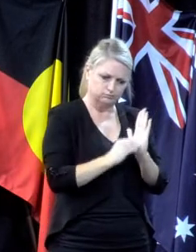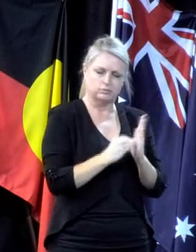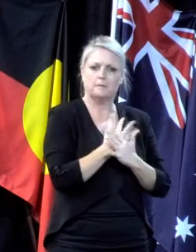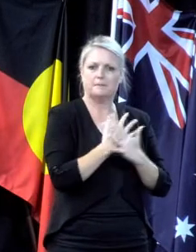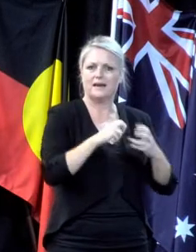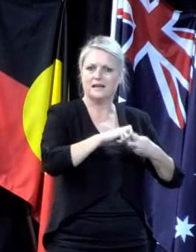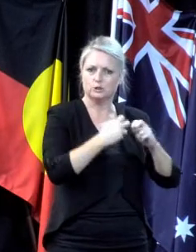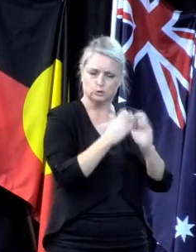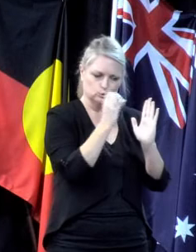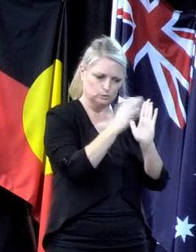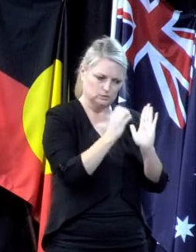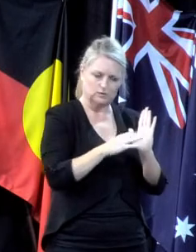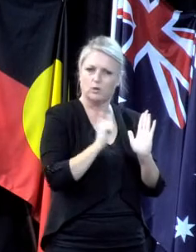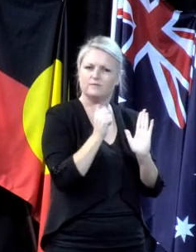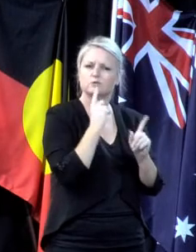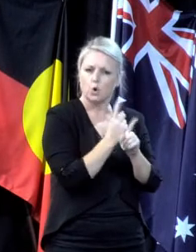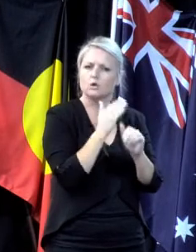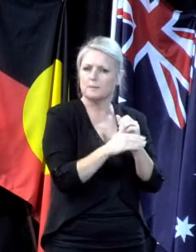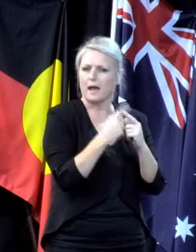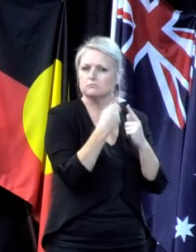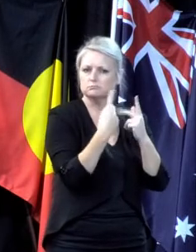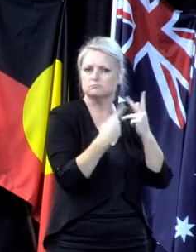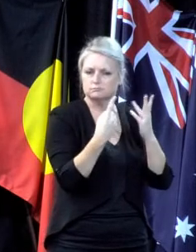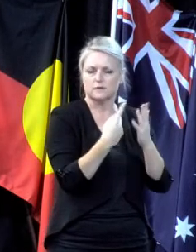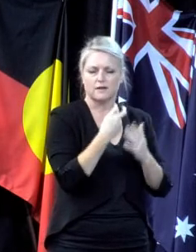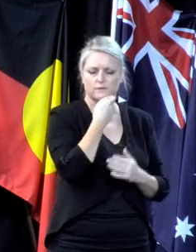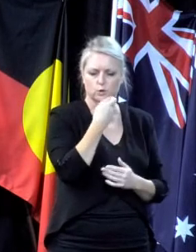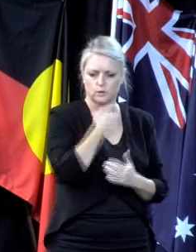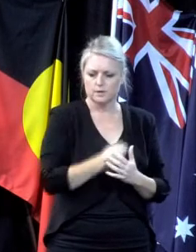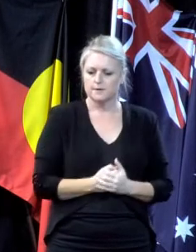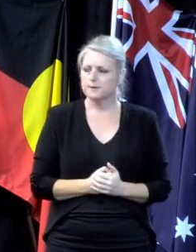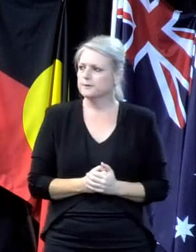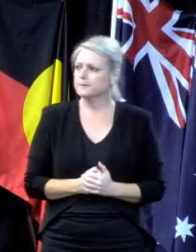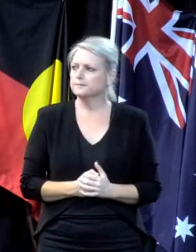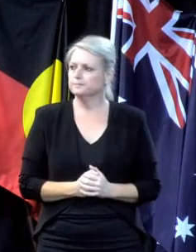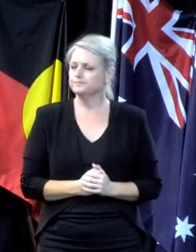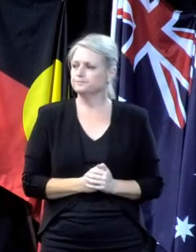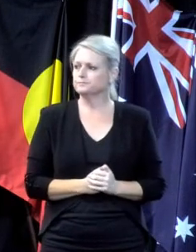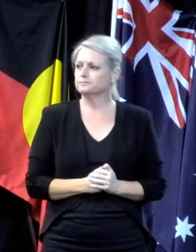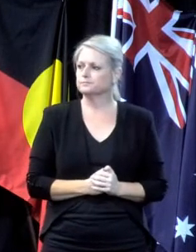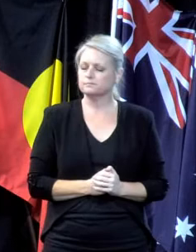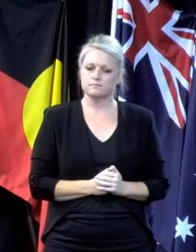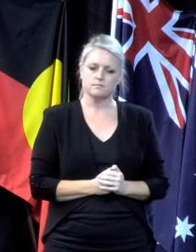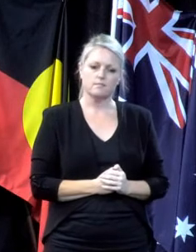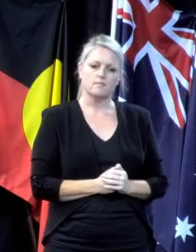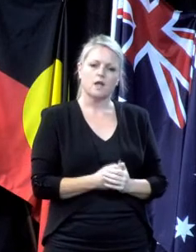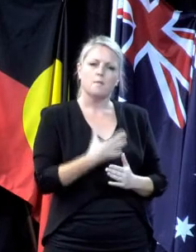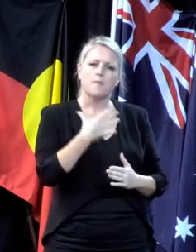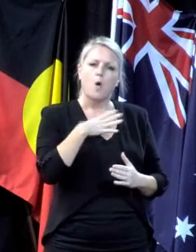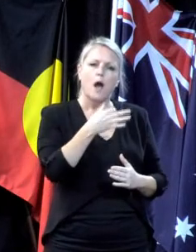What I – what I wanted to pick up on before I come to Mr Dale is this